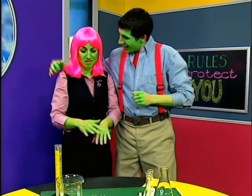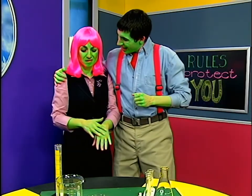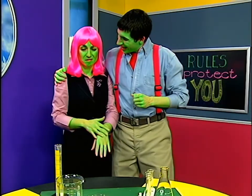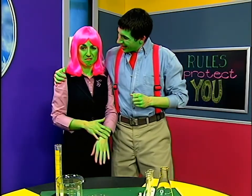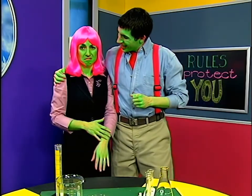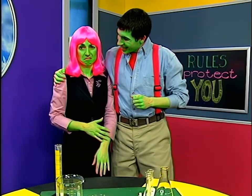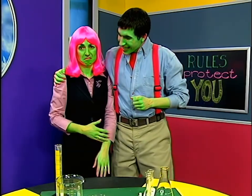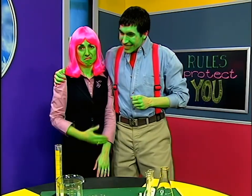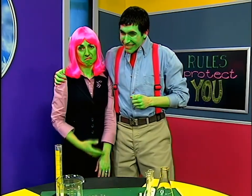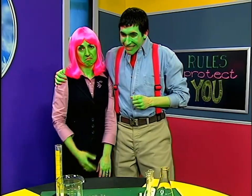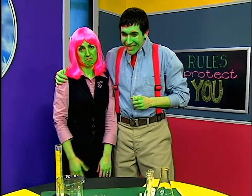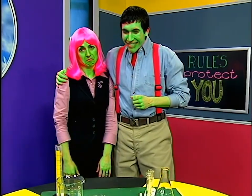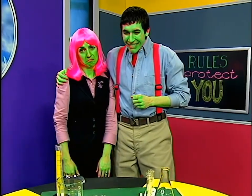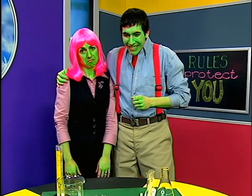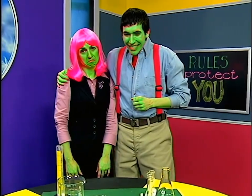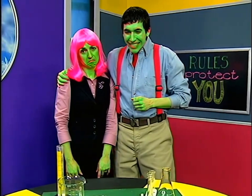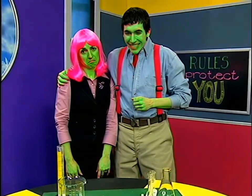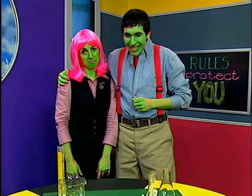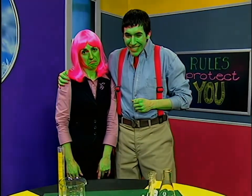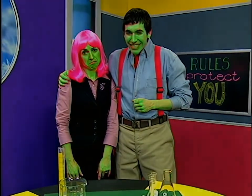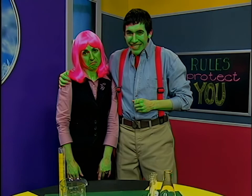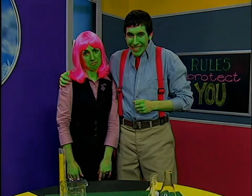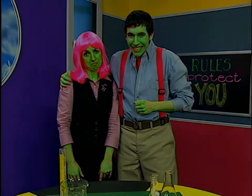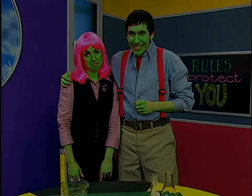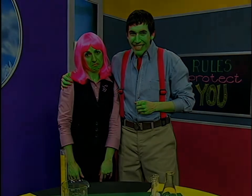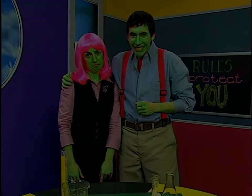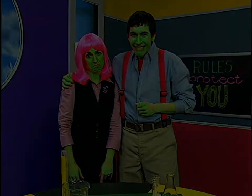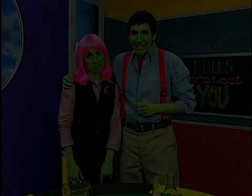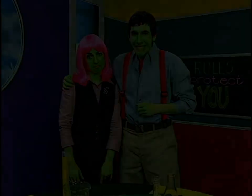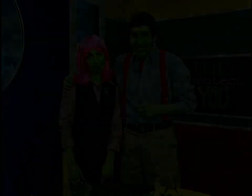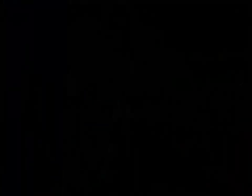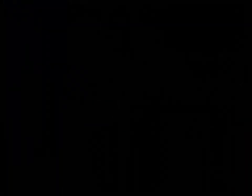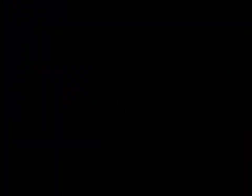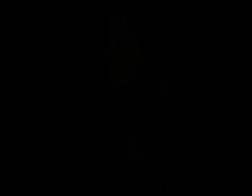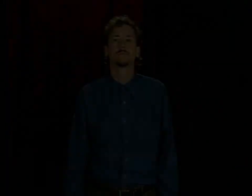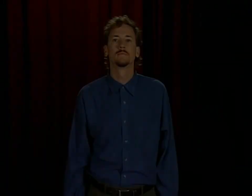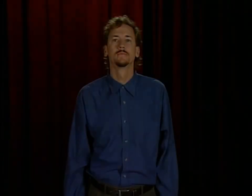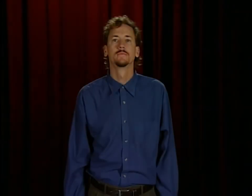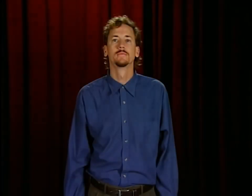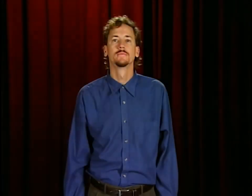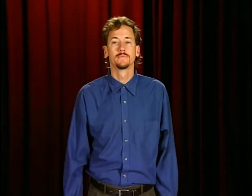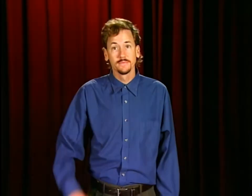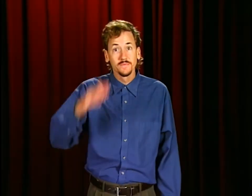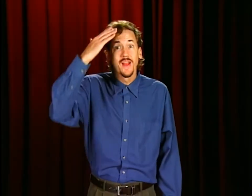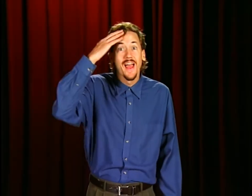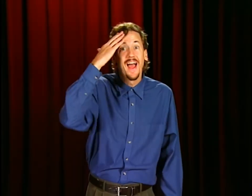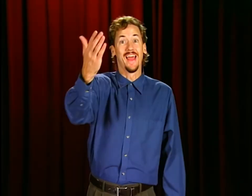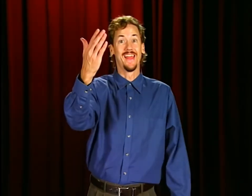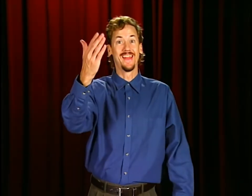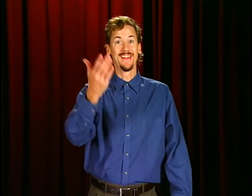AND I'LL BET YOU DIDN'T EVEN HAVE AN UNCLE NED. YES, I DID. THAT'S THE TRUTH.